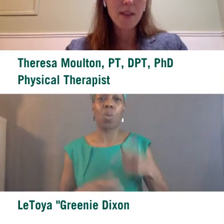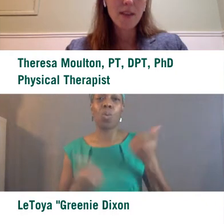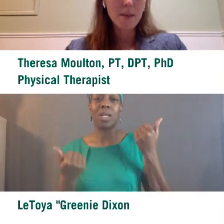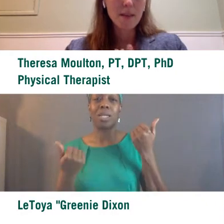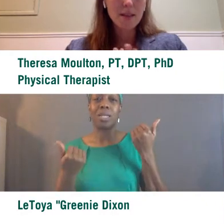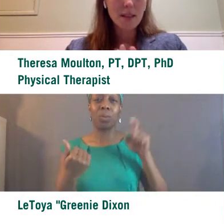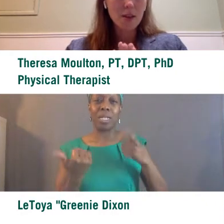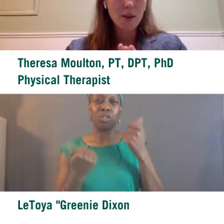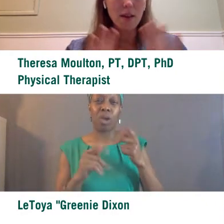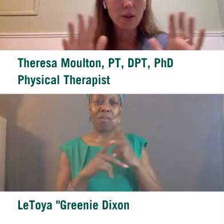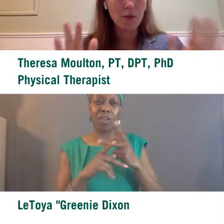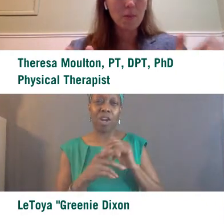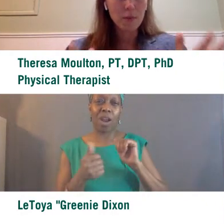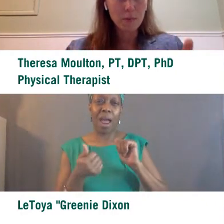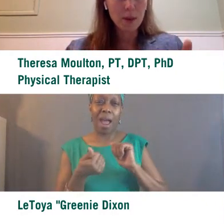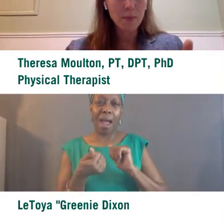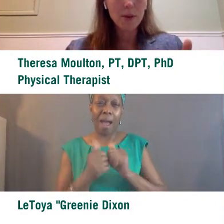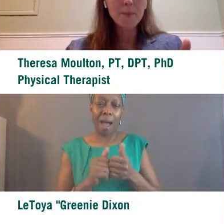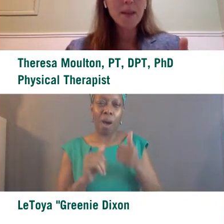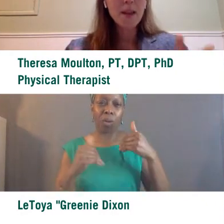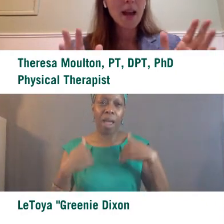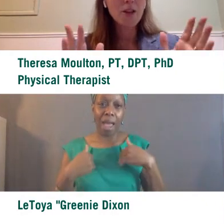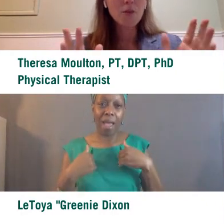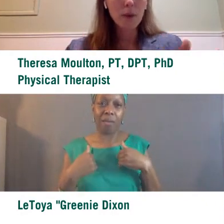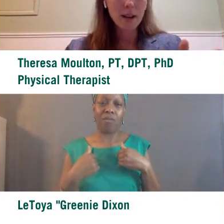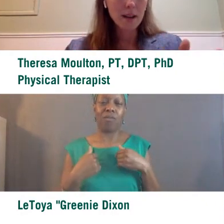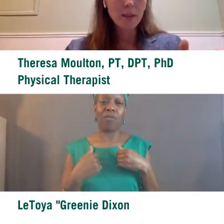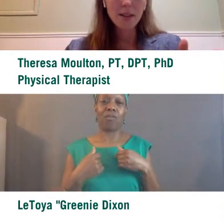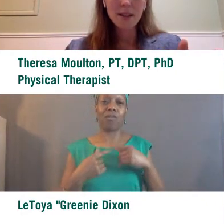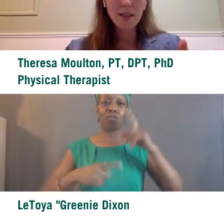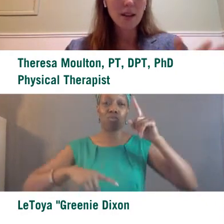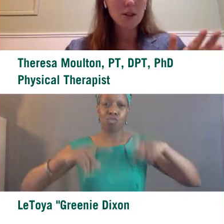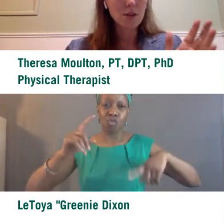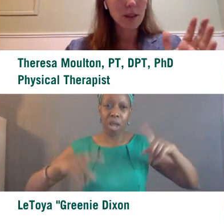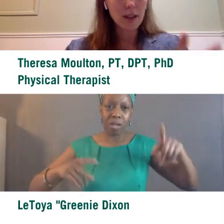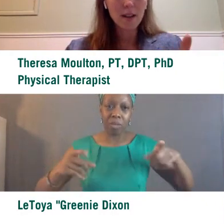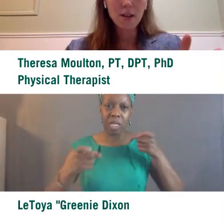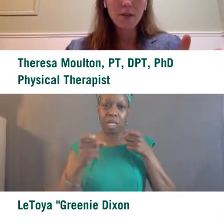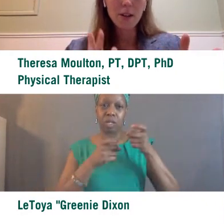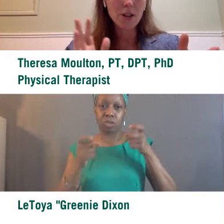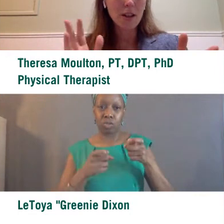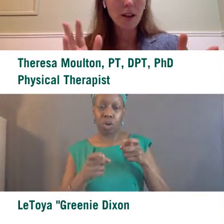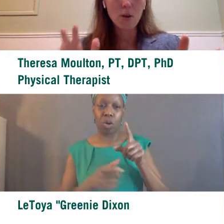And that means that you have a group of people and you randomly decide, do you get an intervention